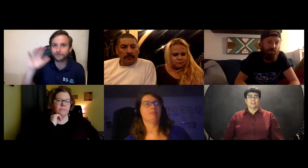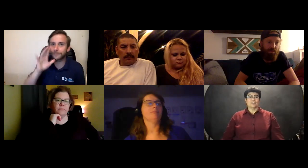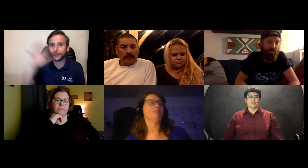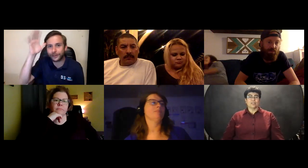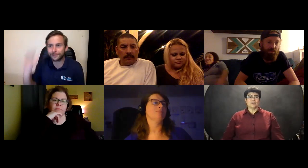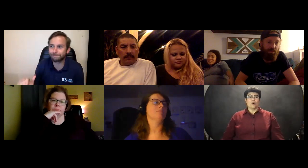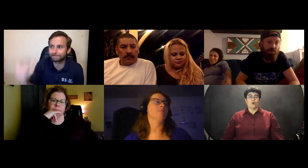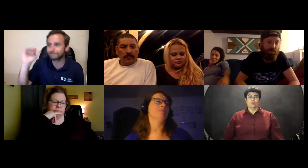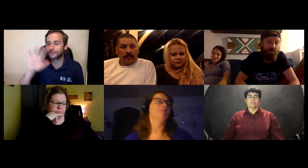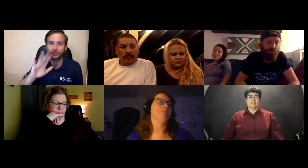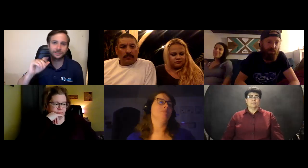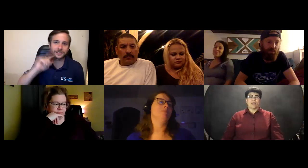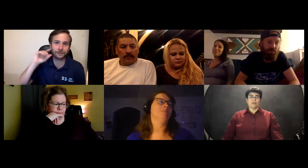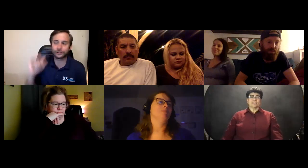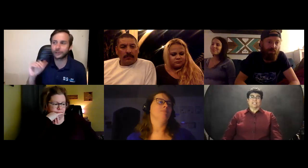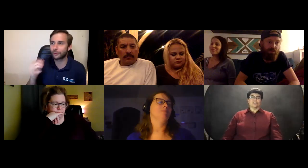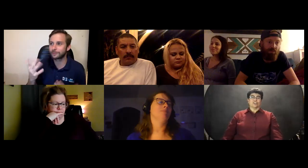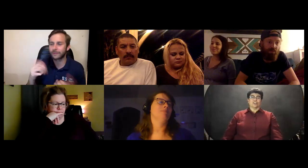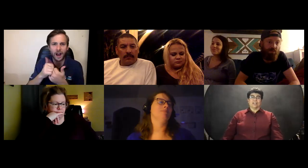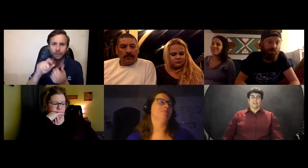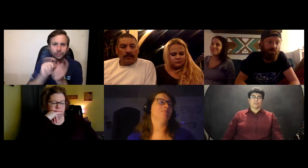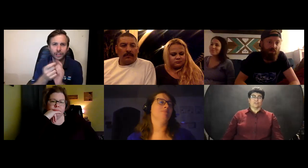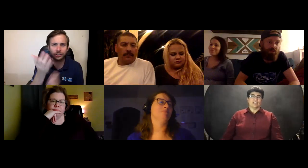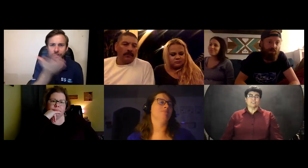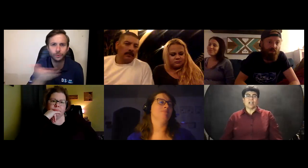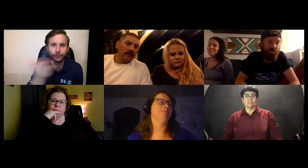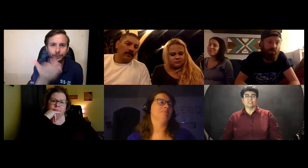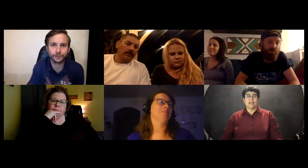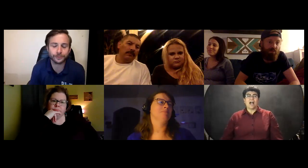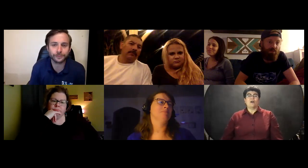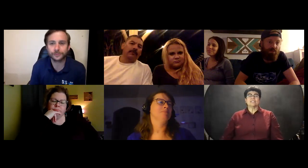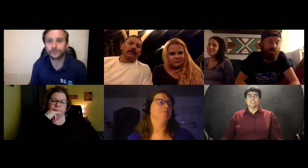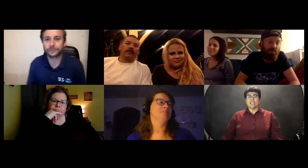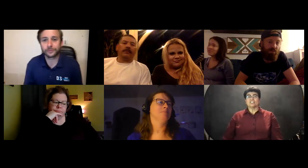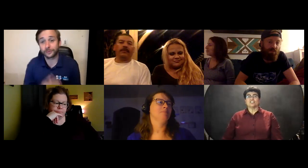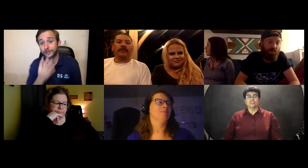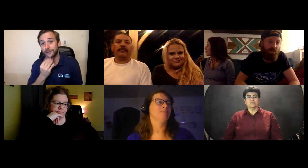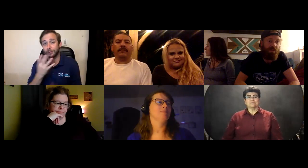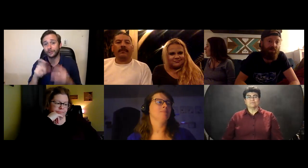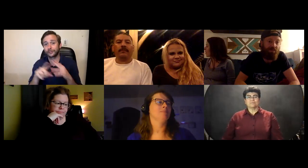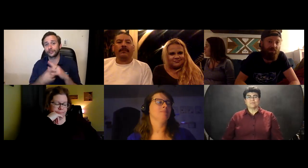through this whole parenting journey with your deaf child